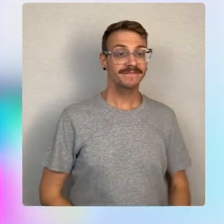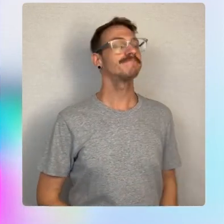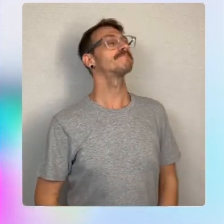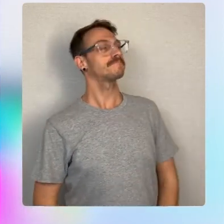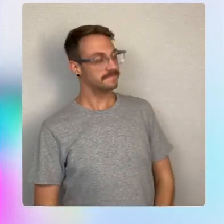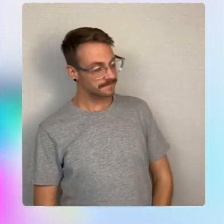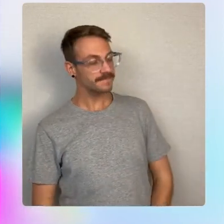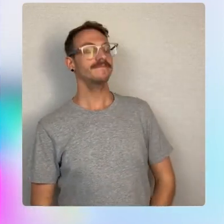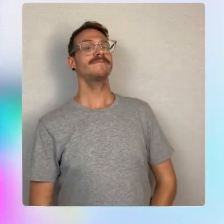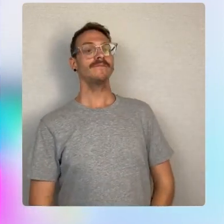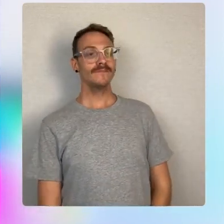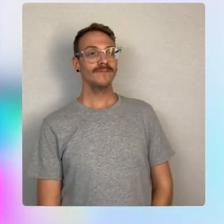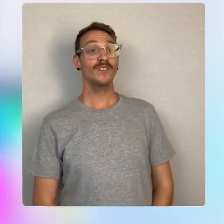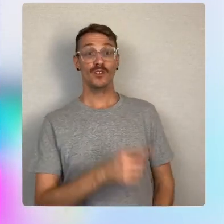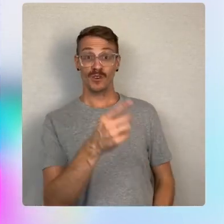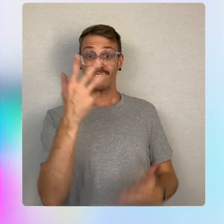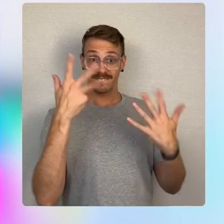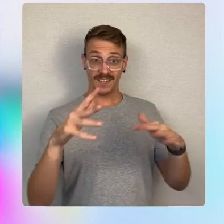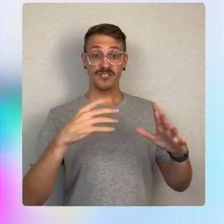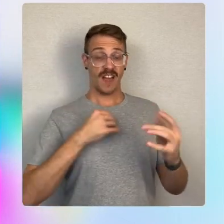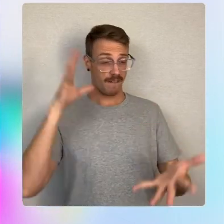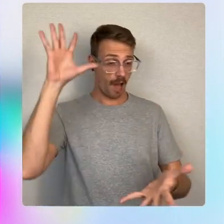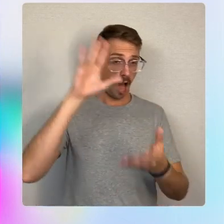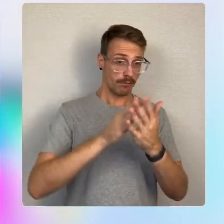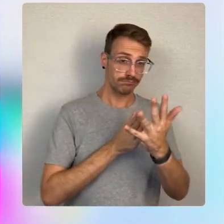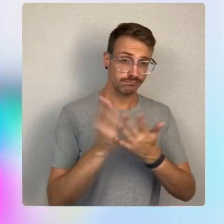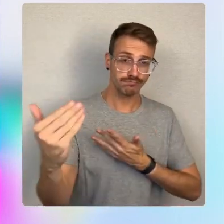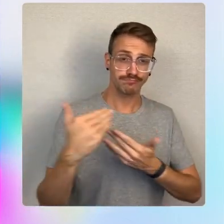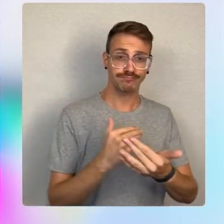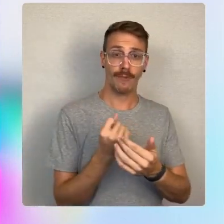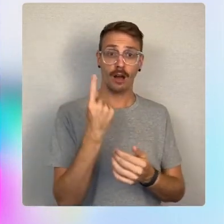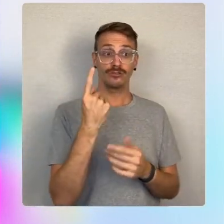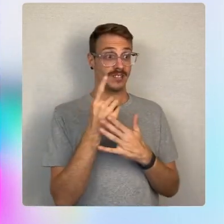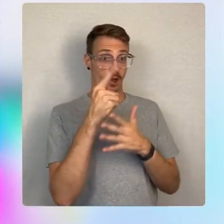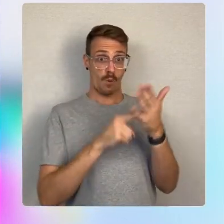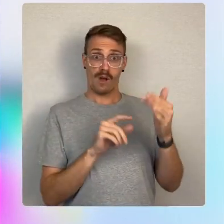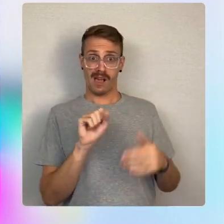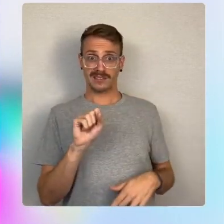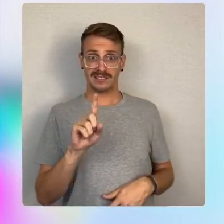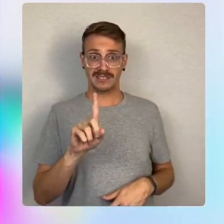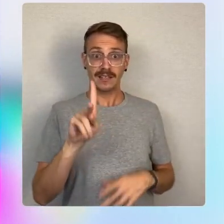Once actually you have a comprehensive understanding of the capabilities of the SDK,